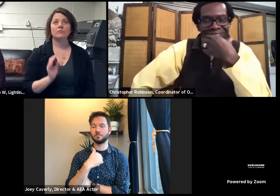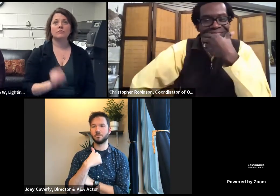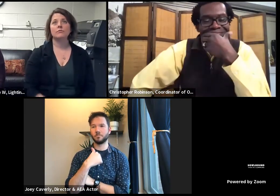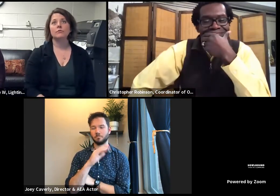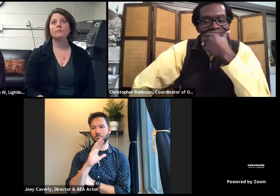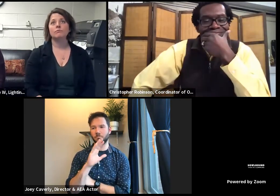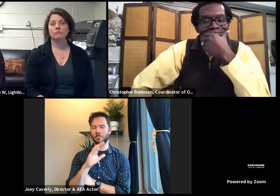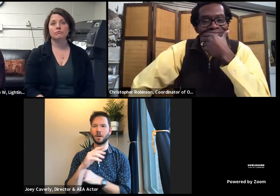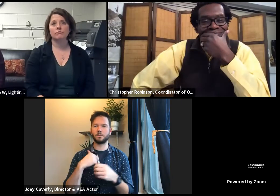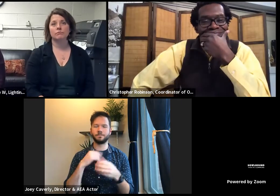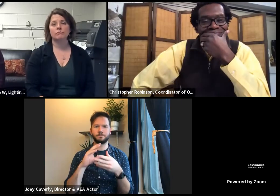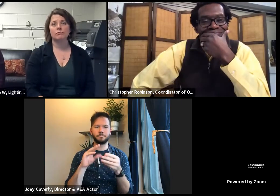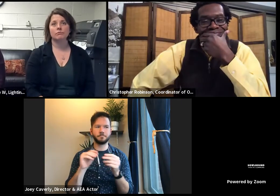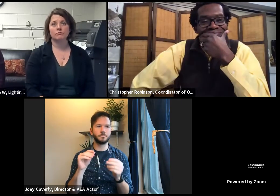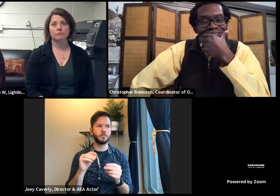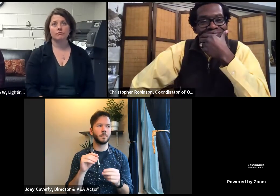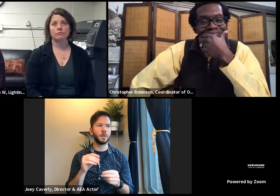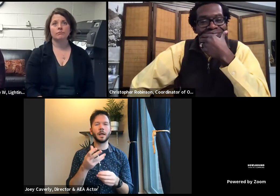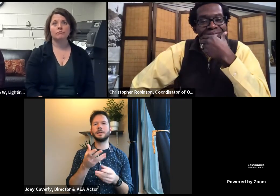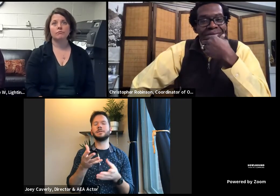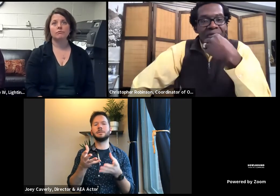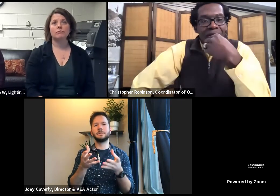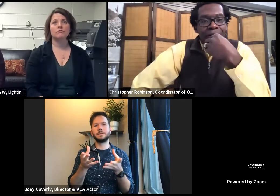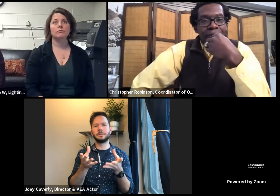We wanna get this (chuckles) clarified.